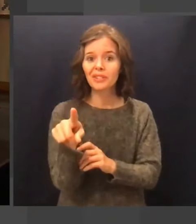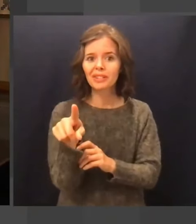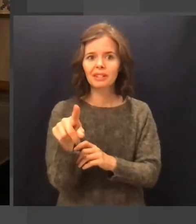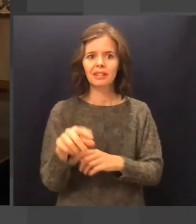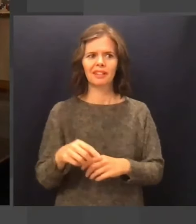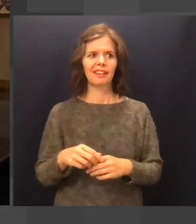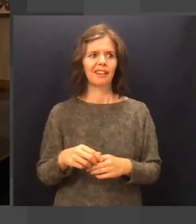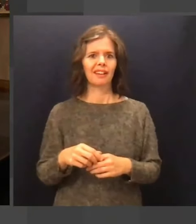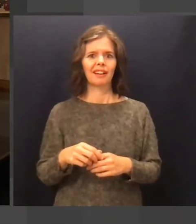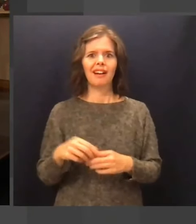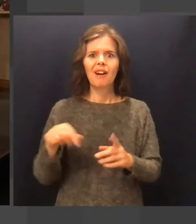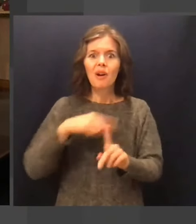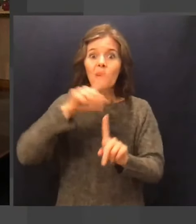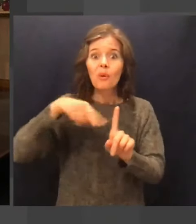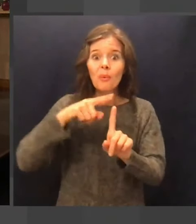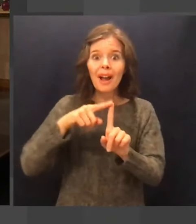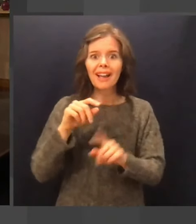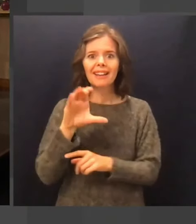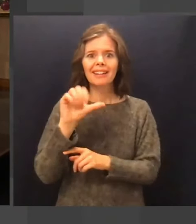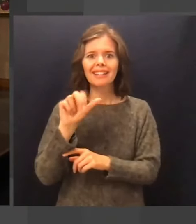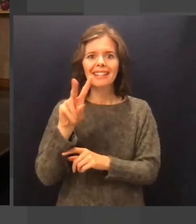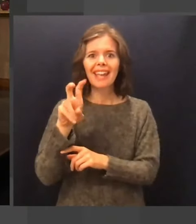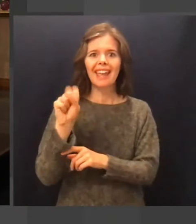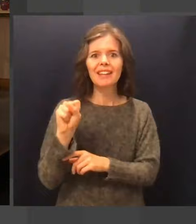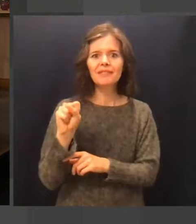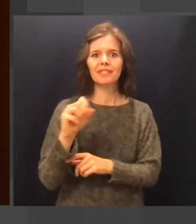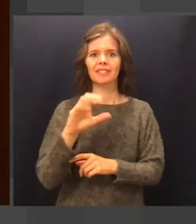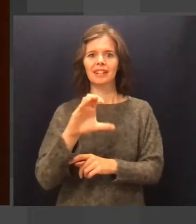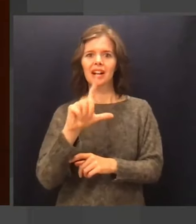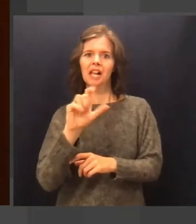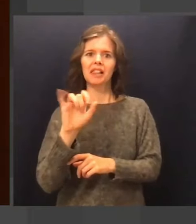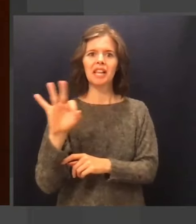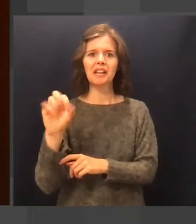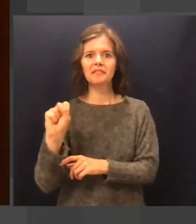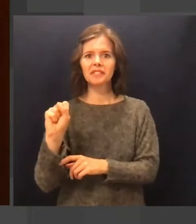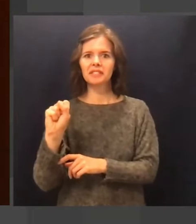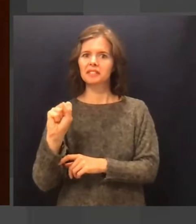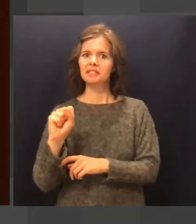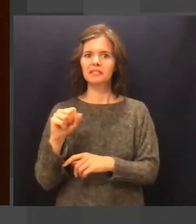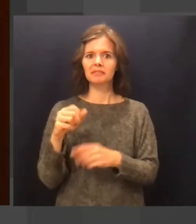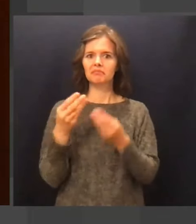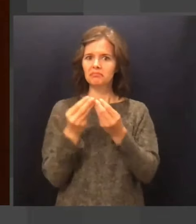WHEN ARE WE GOING TO GET THE CAVES AND THE CLIFFS UPDATE?